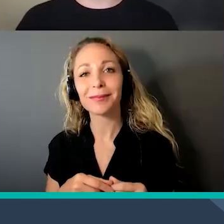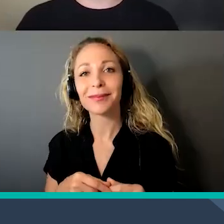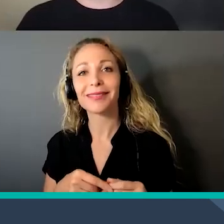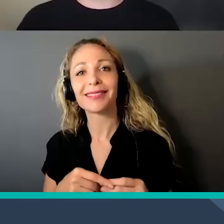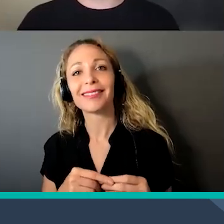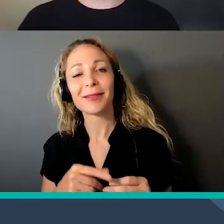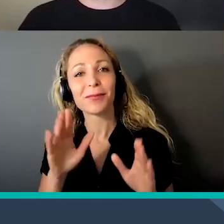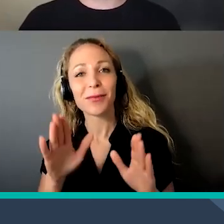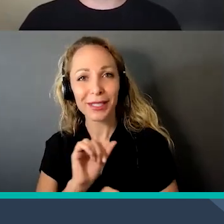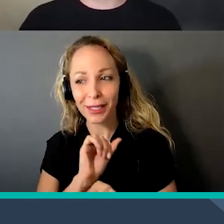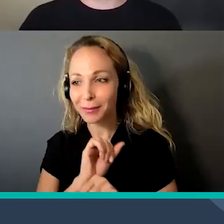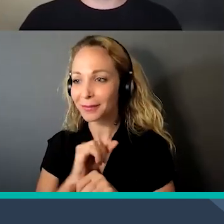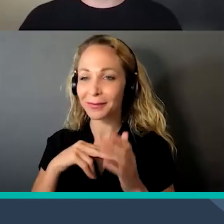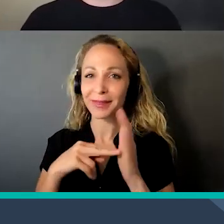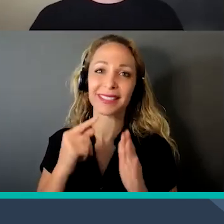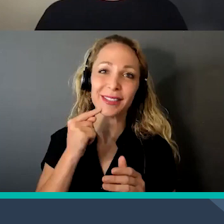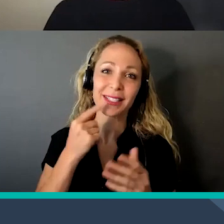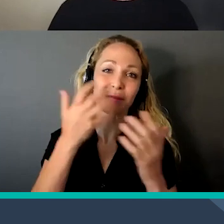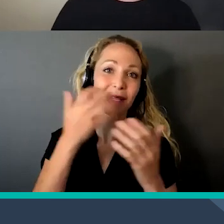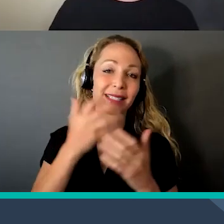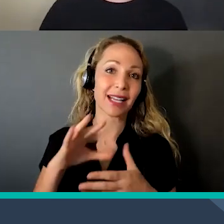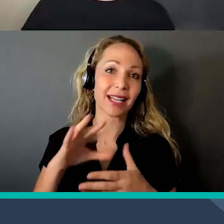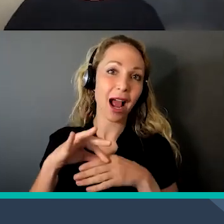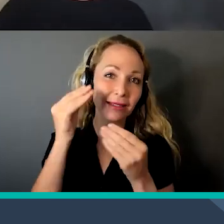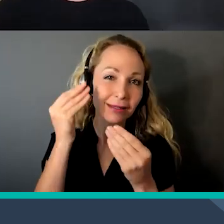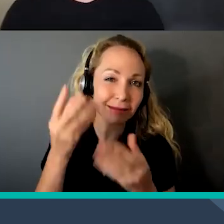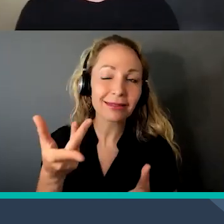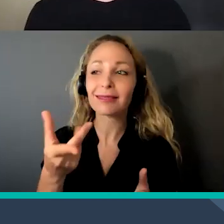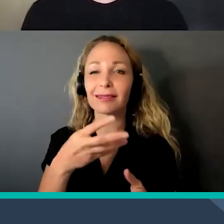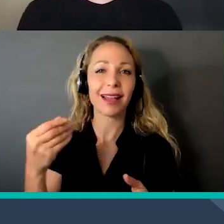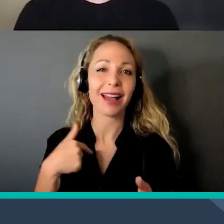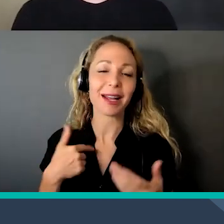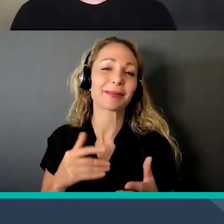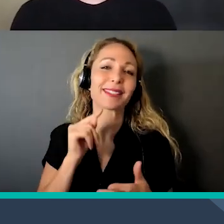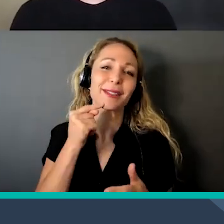SERIOUSLY AMAZING CONTENT AND BLOWN AWAY BY THE STUFF.